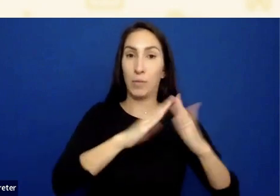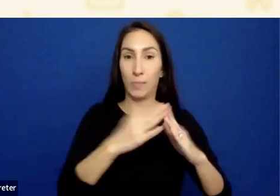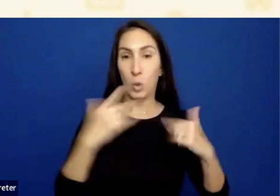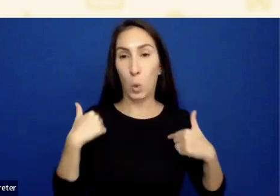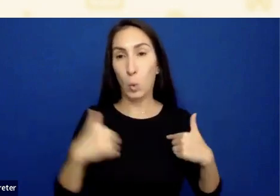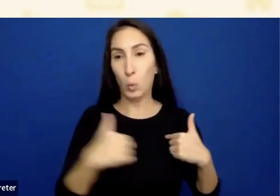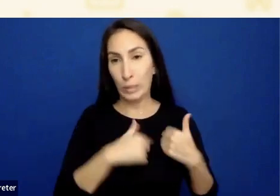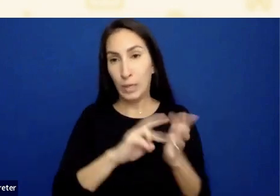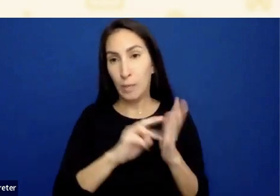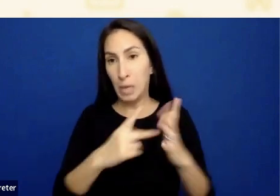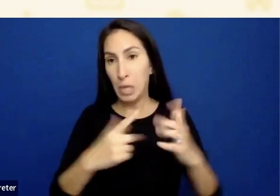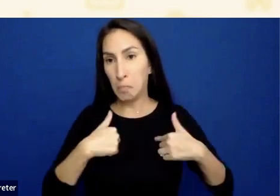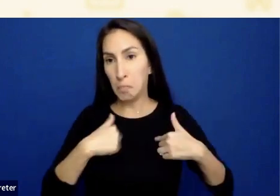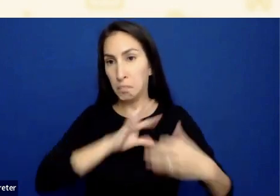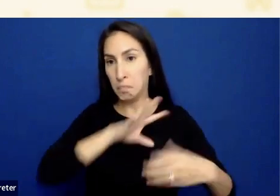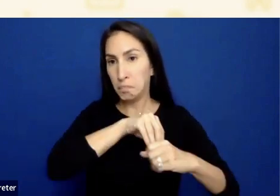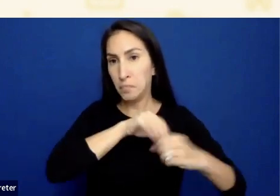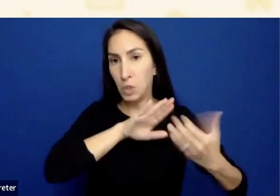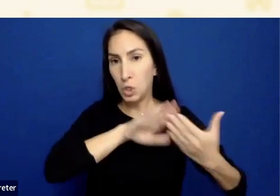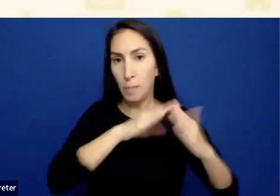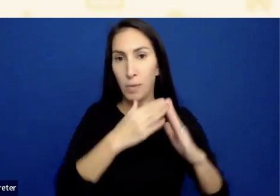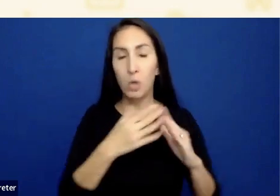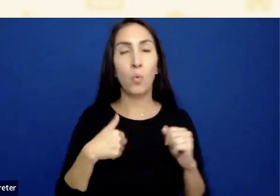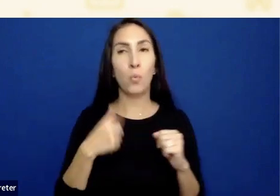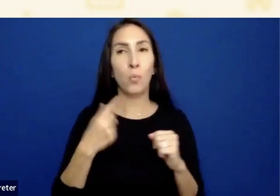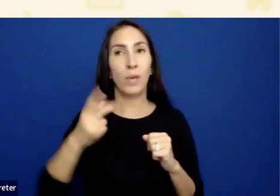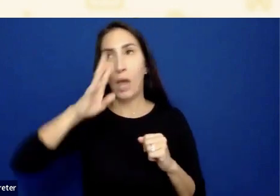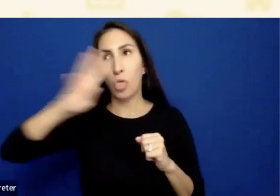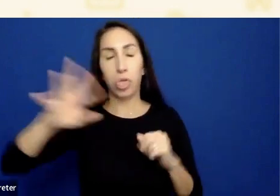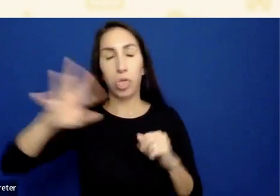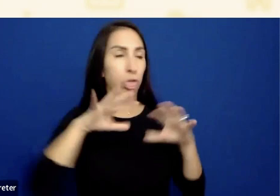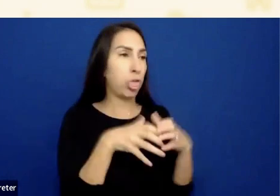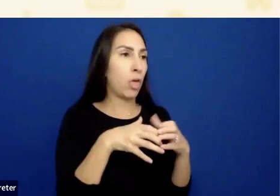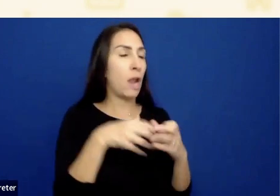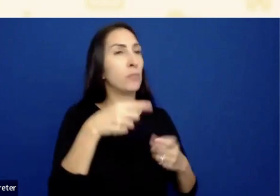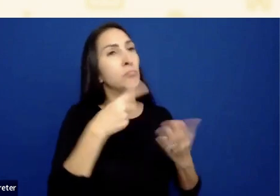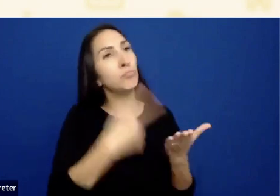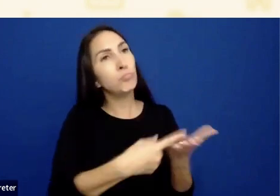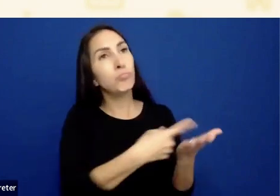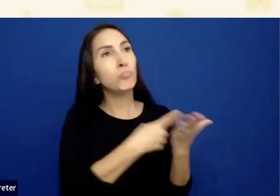can get into a bubble, right? And we can just talk amongst ourselves and just get frustrated